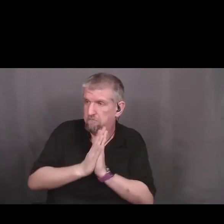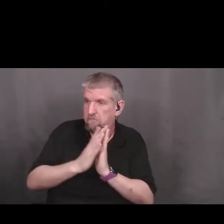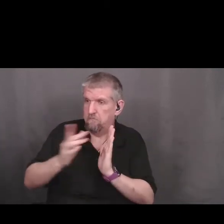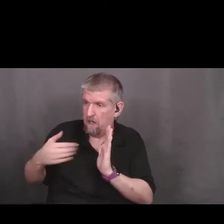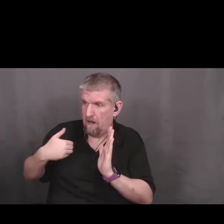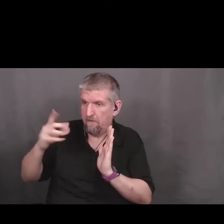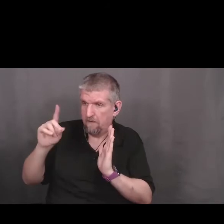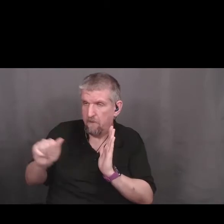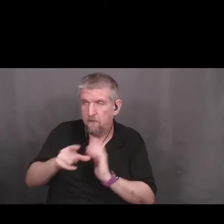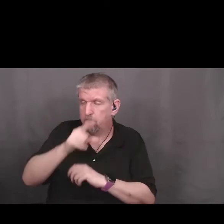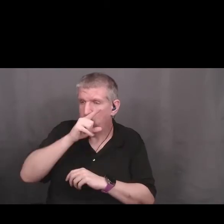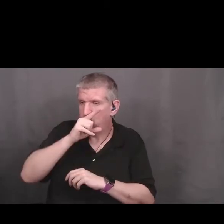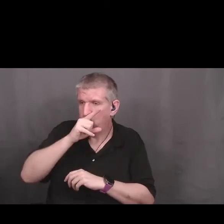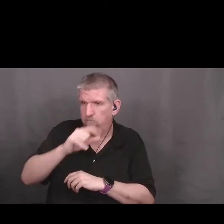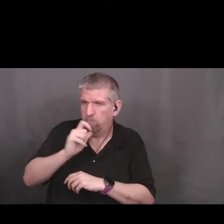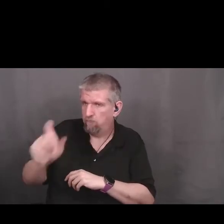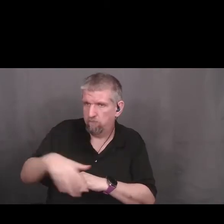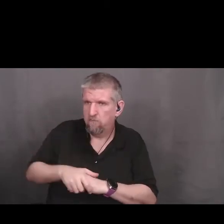it's after you have been accepted